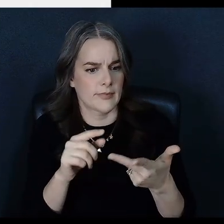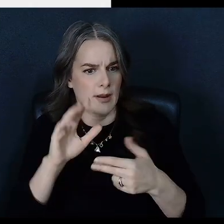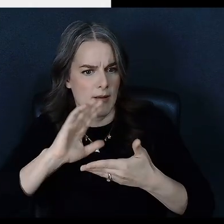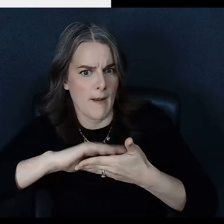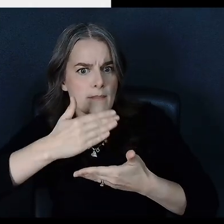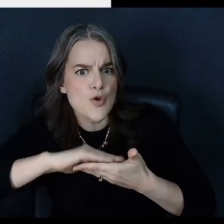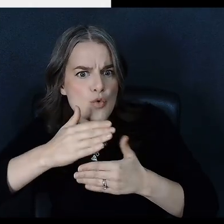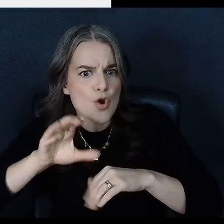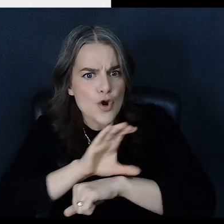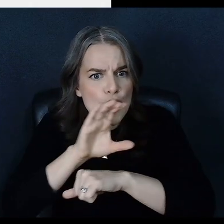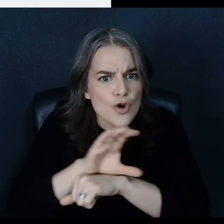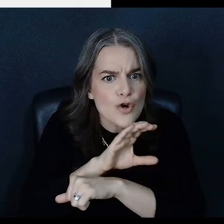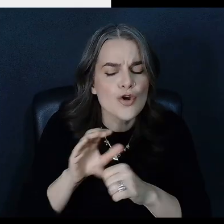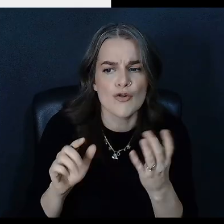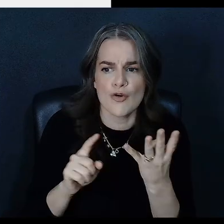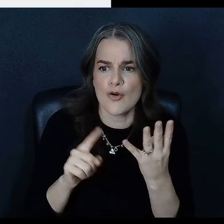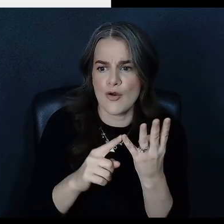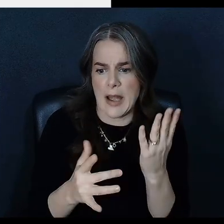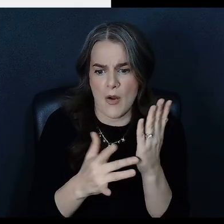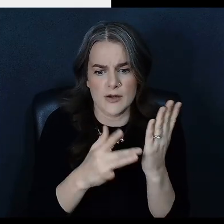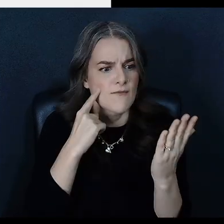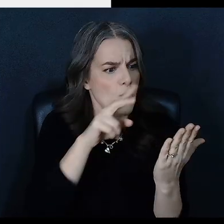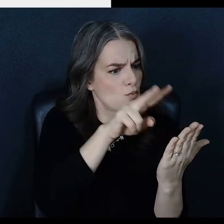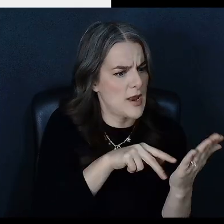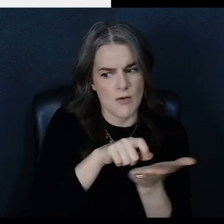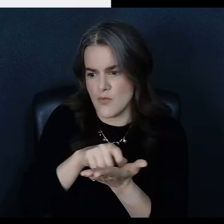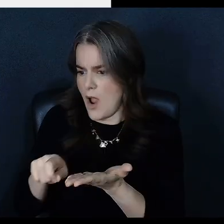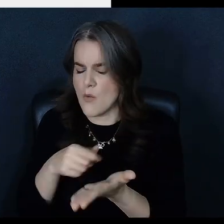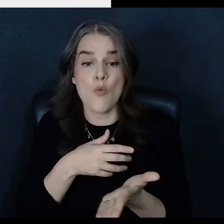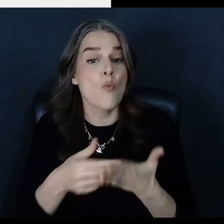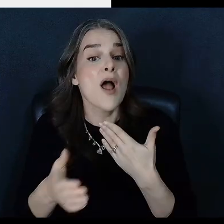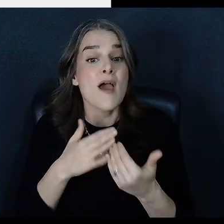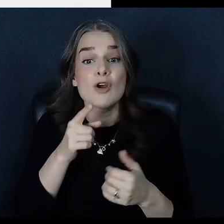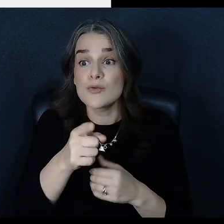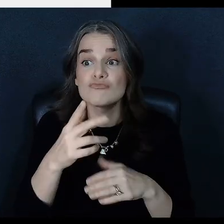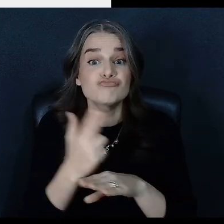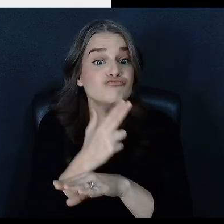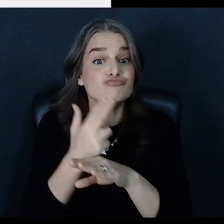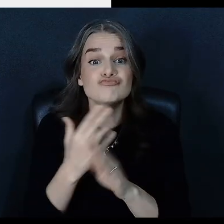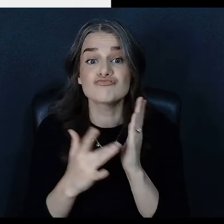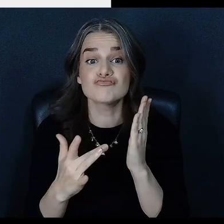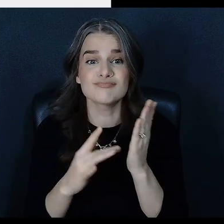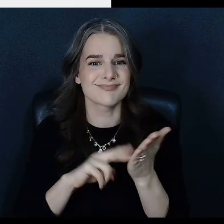whatever it might be that you're using technology for-- access is part of that conversation. It always is.